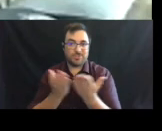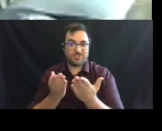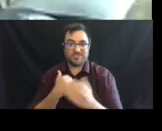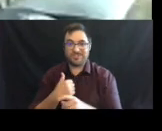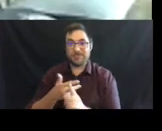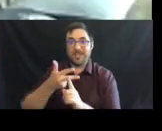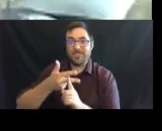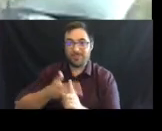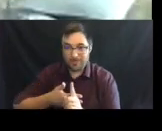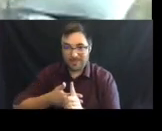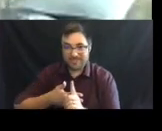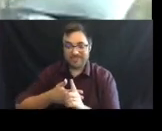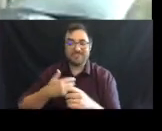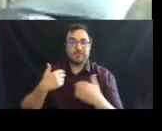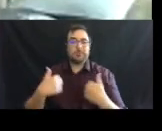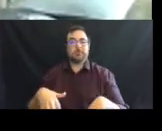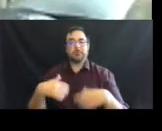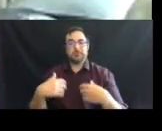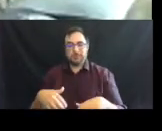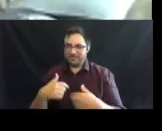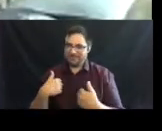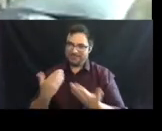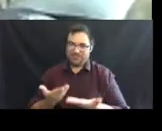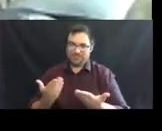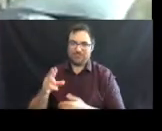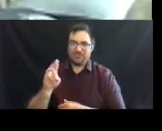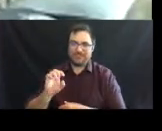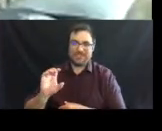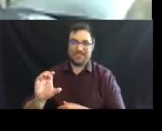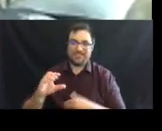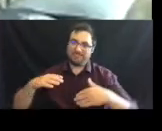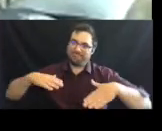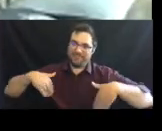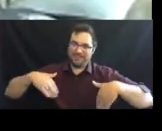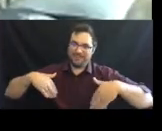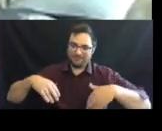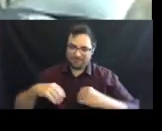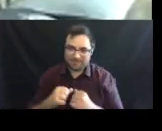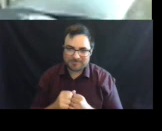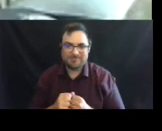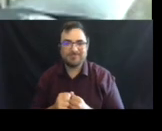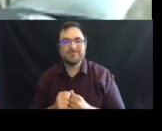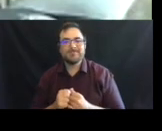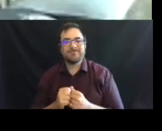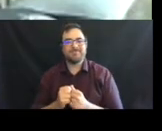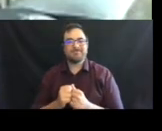just yet in Wisconsin. We're still using the original benchmarks to guide our work